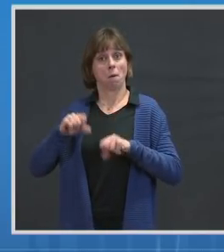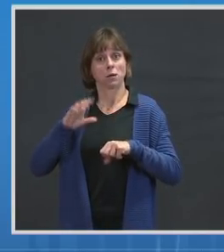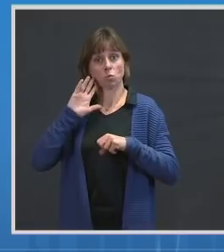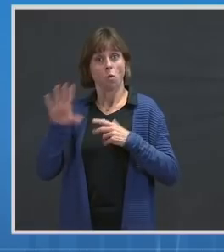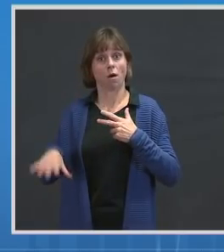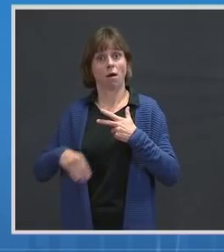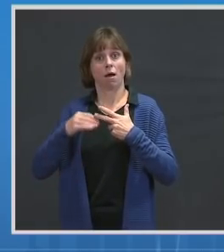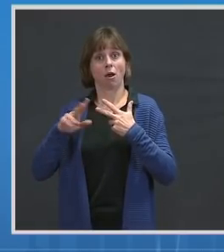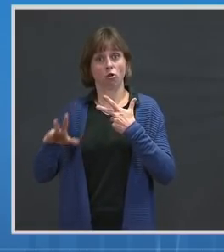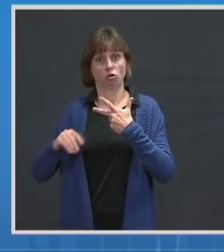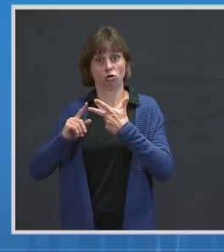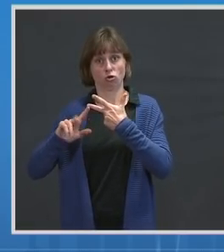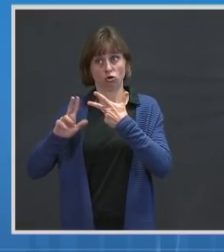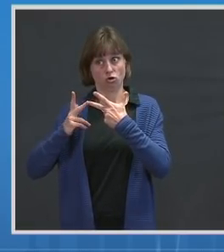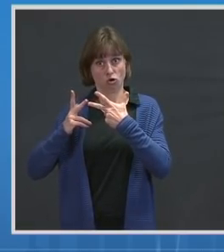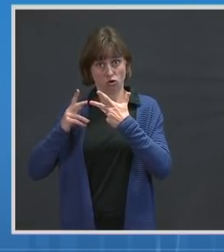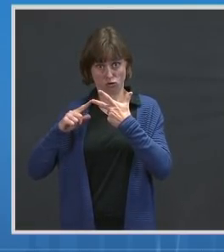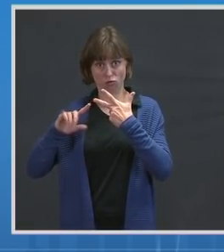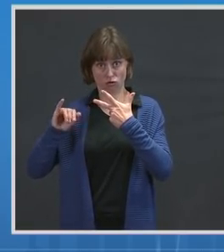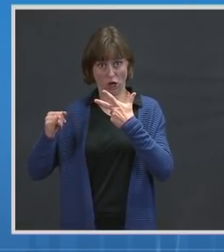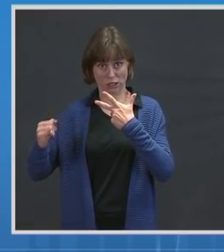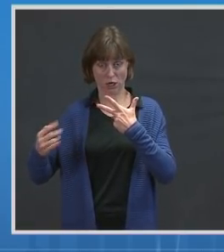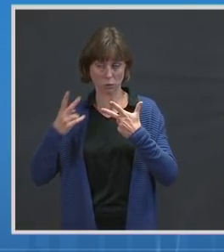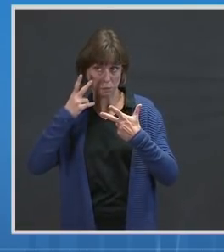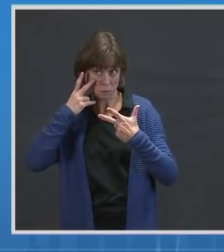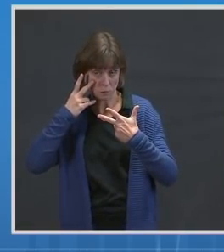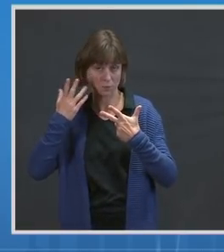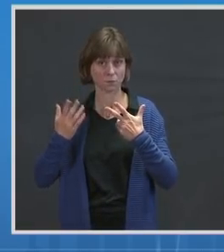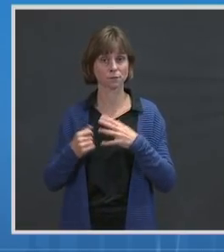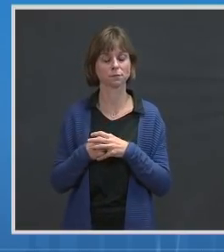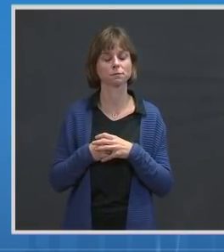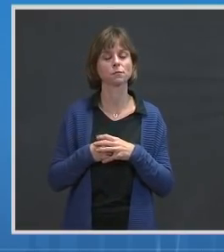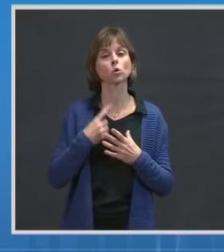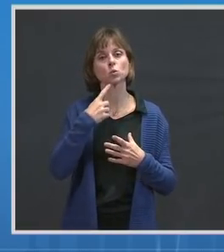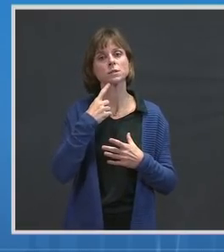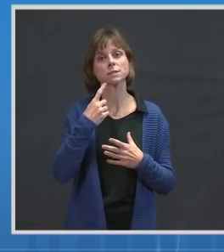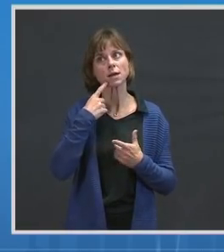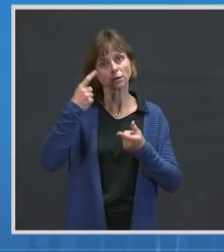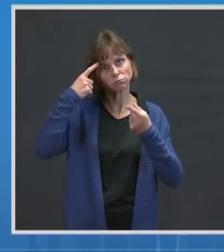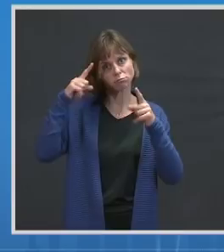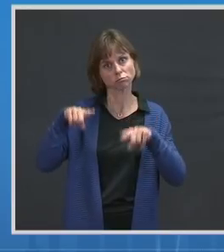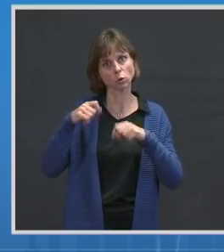I think, Zeke, what you're referring to is the -- you know, the deal was done with Johnson & Johnson under the prior administration.